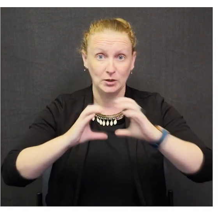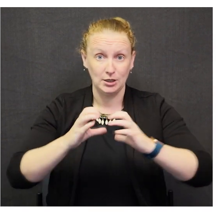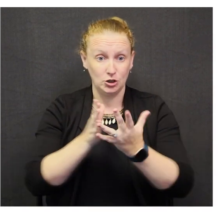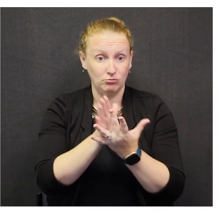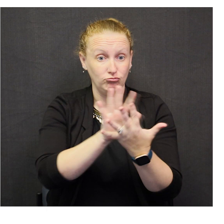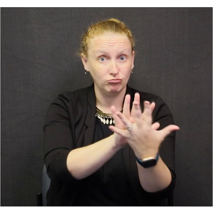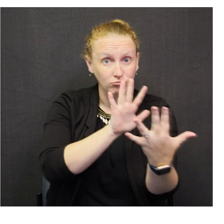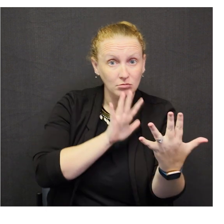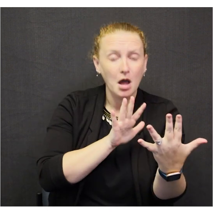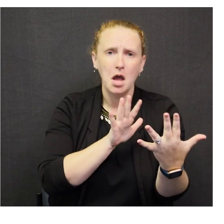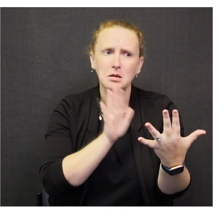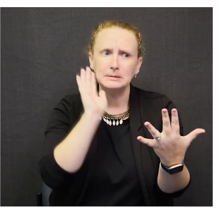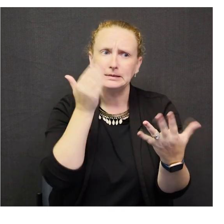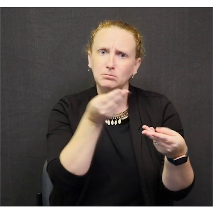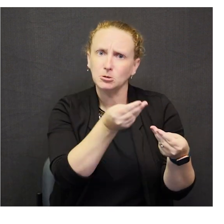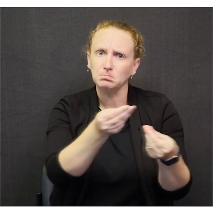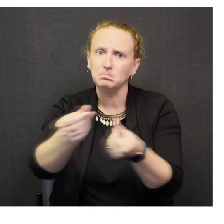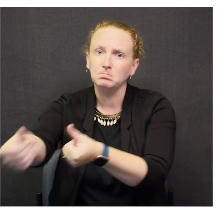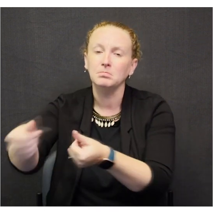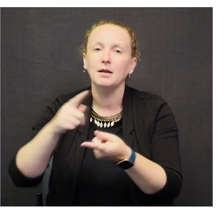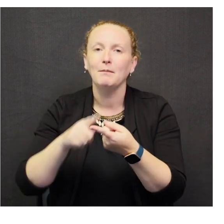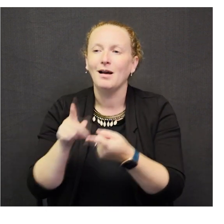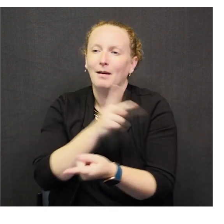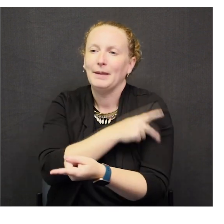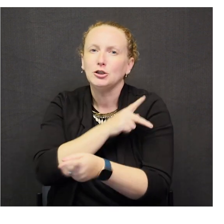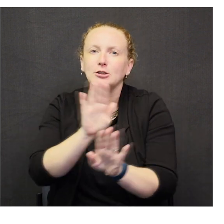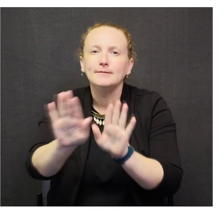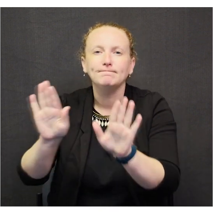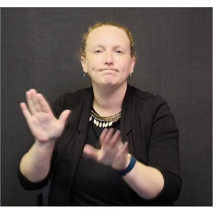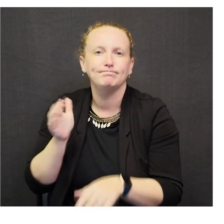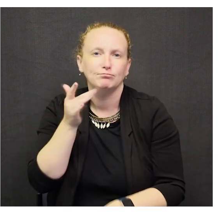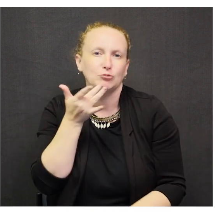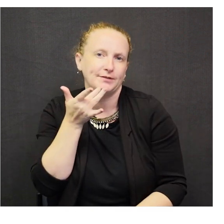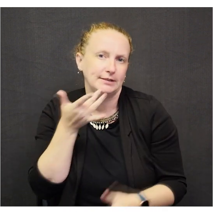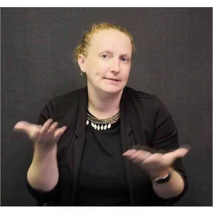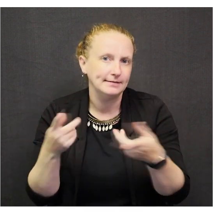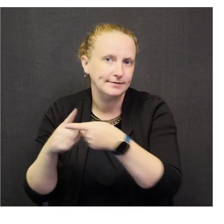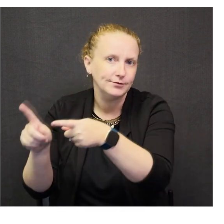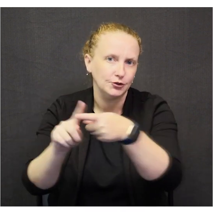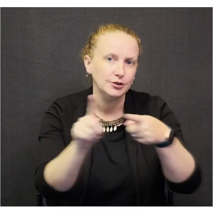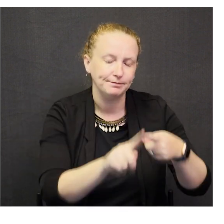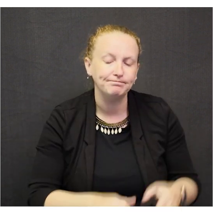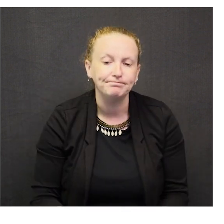that will continue into the future, even when interpreters return to the office or to campus,